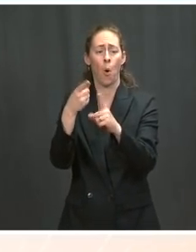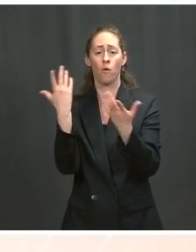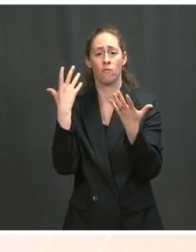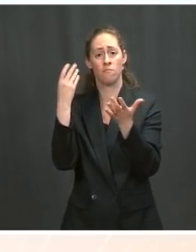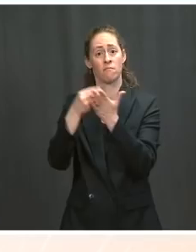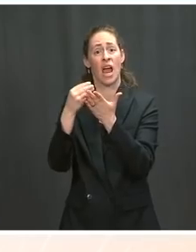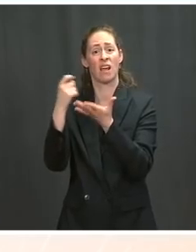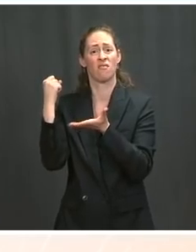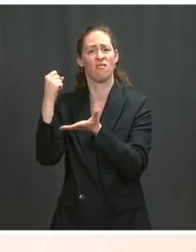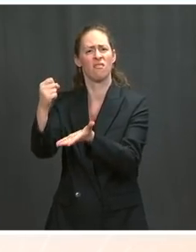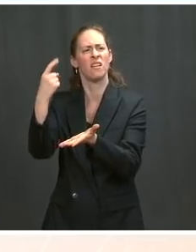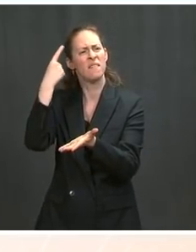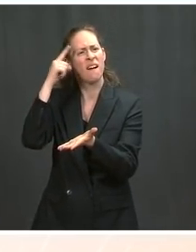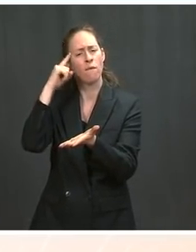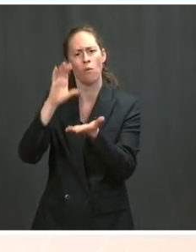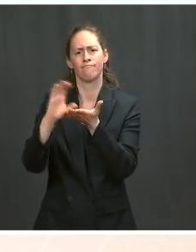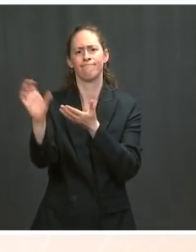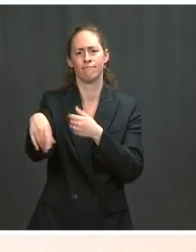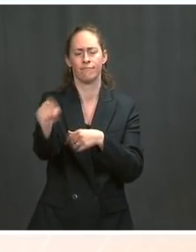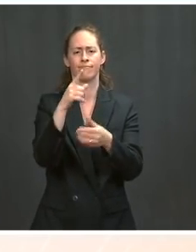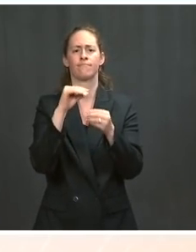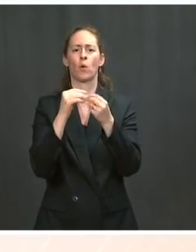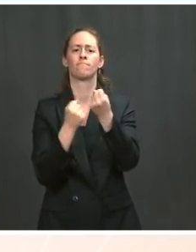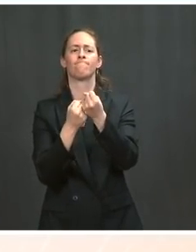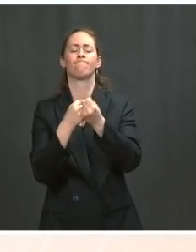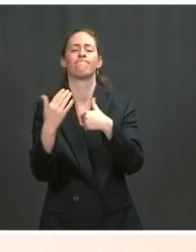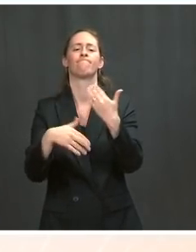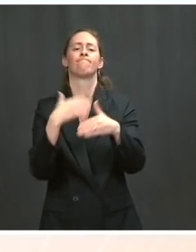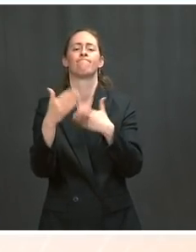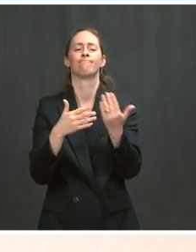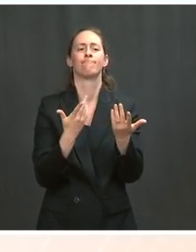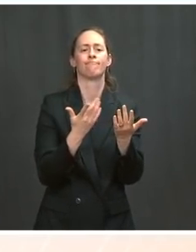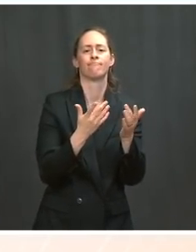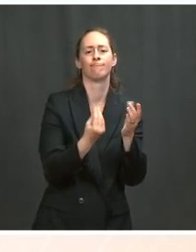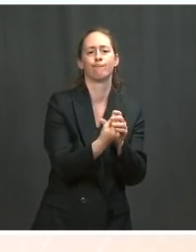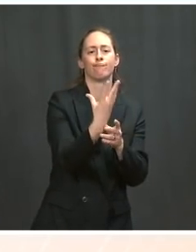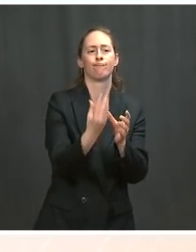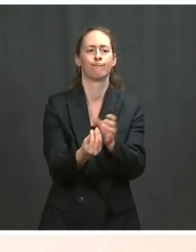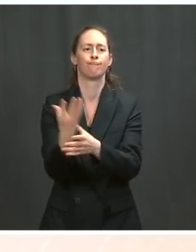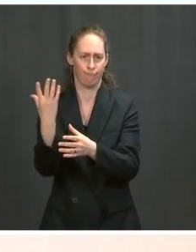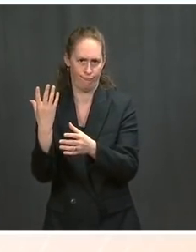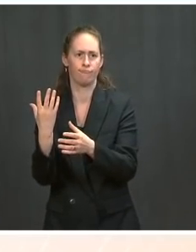today, is voting -- or has voted, I guess; lots going on this morning -- on the nomination of Kristen Clarke,